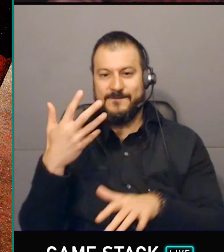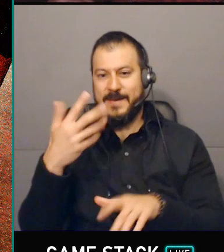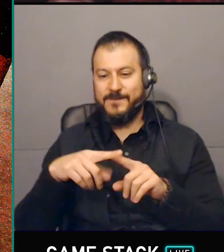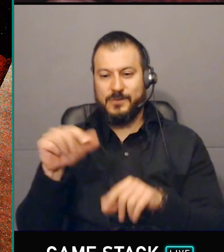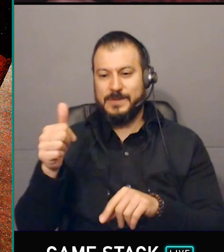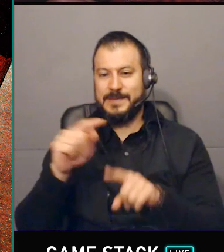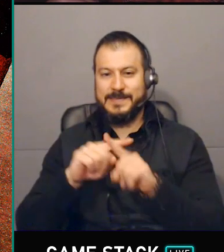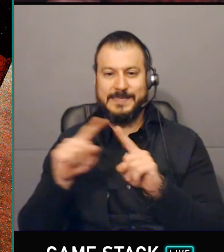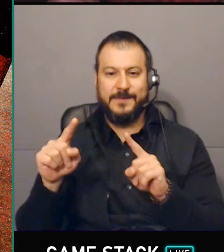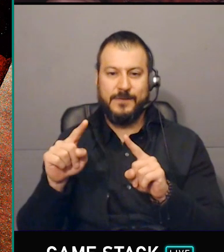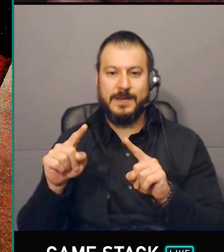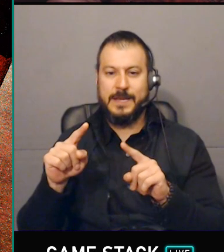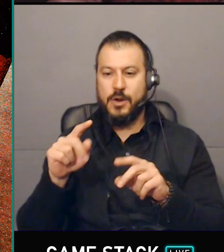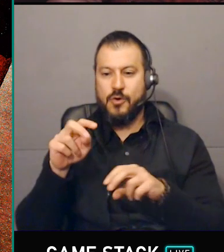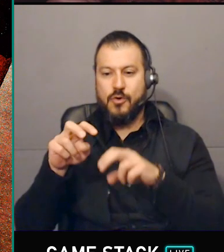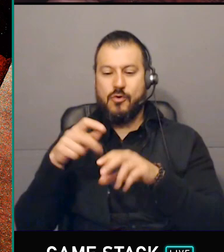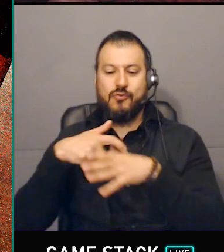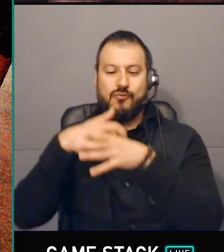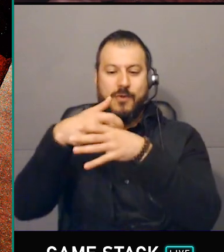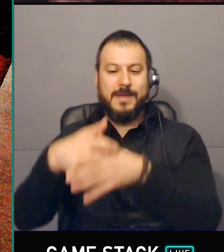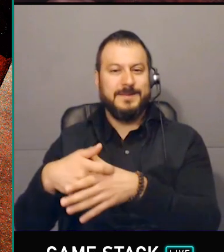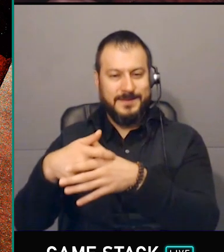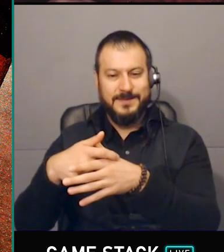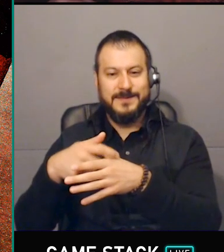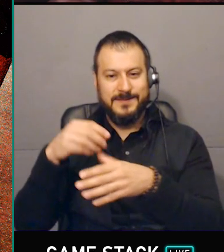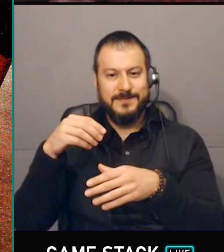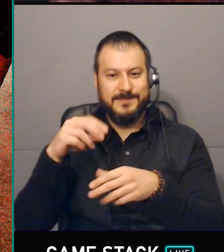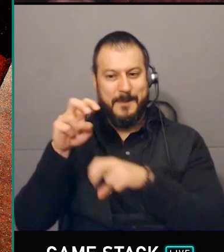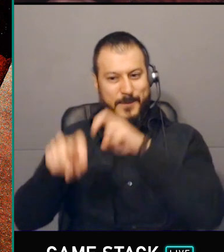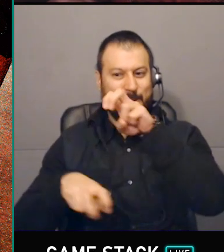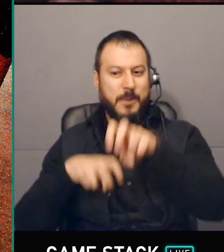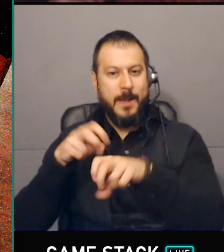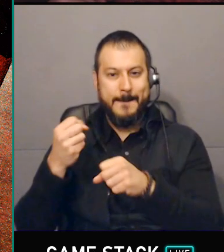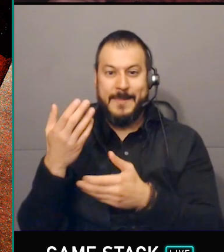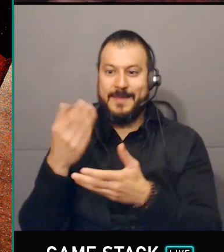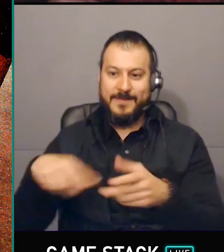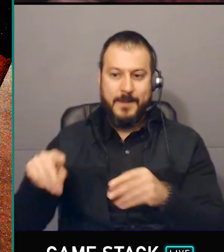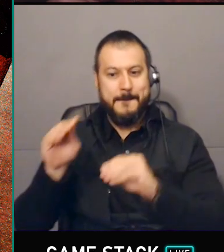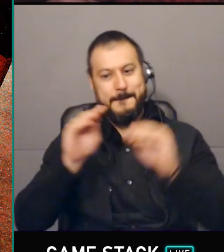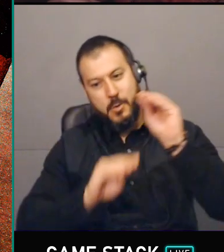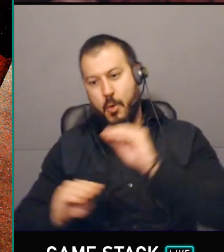different amusement park rides and many of them are animated and moving around quite a bit.